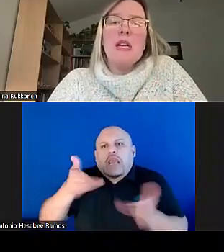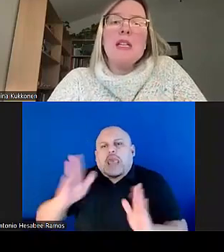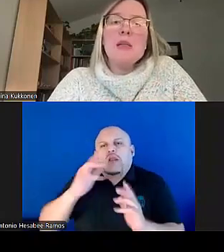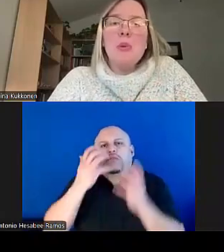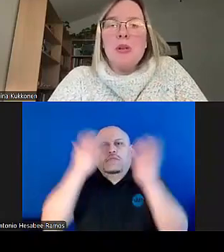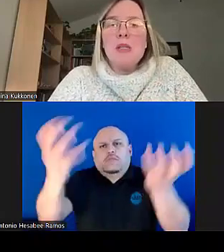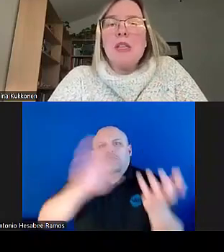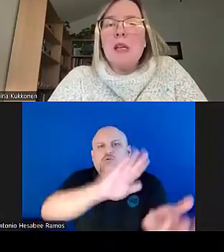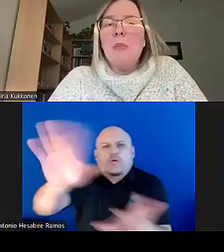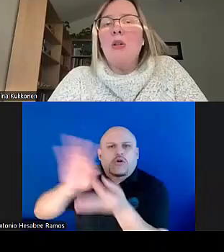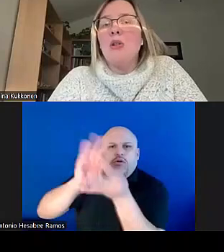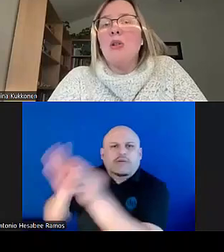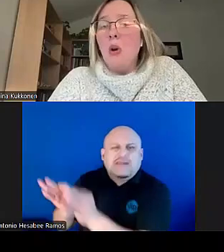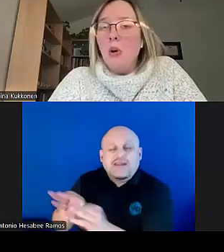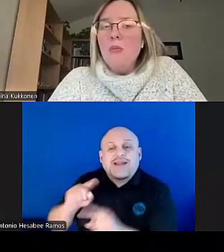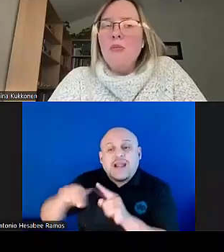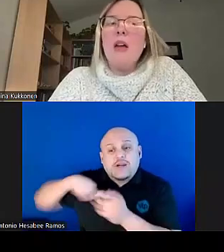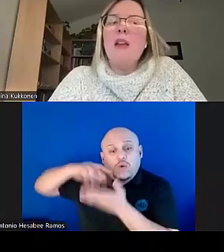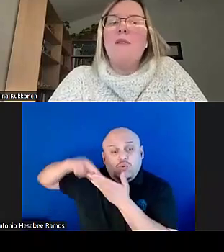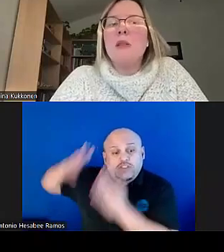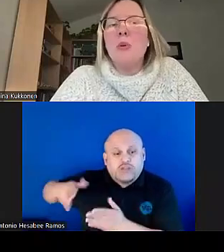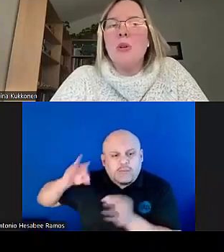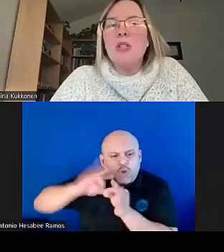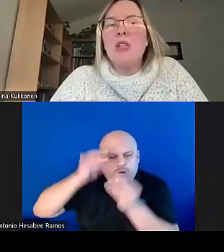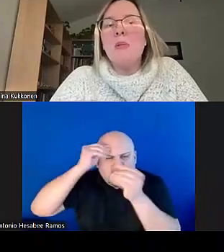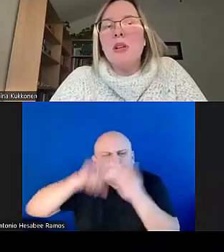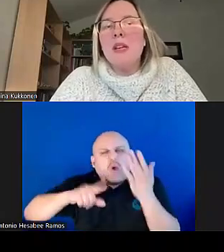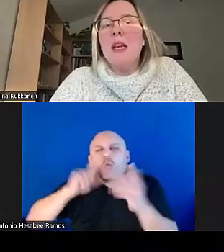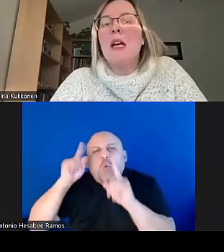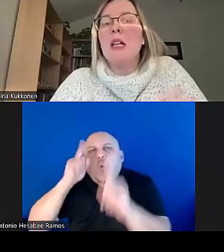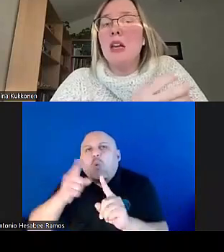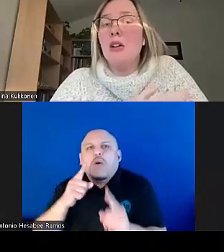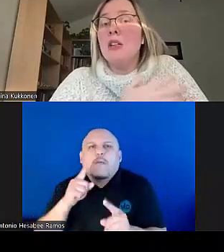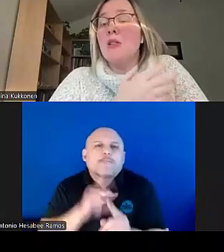it is important to think about your goal and if it's important to communicate a clear and